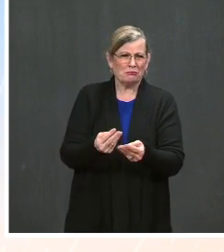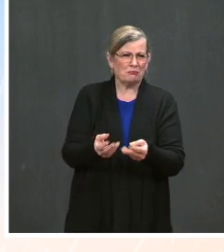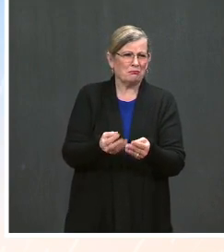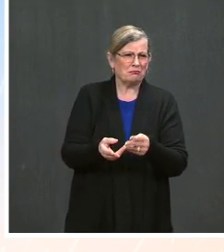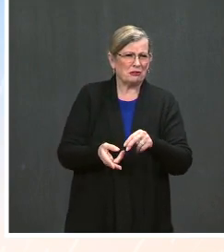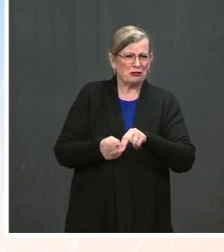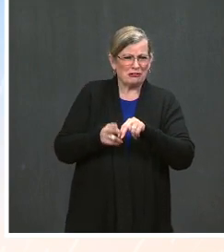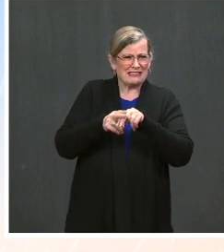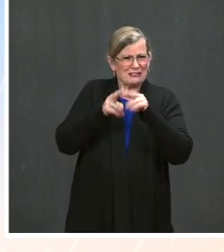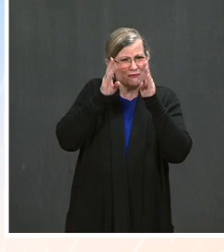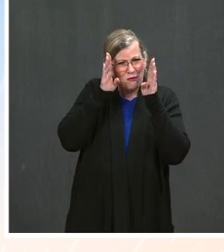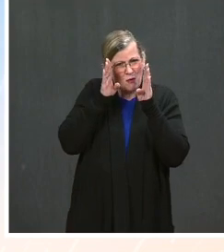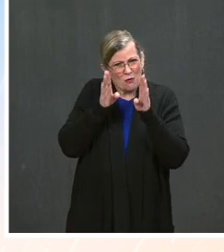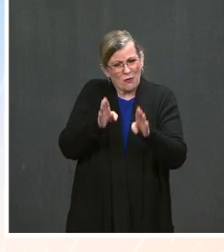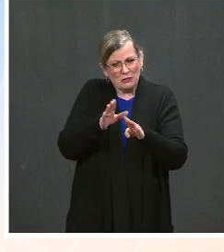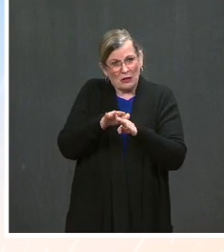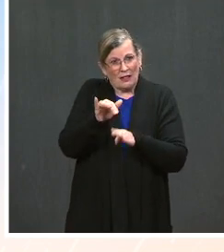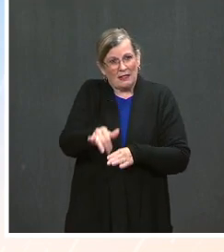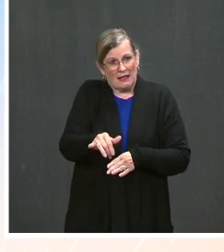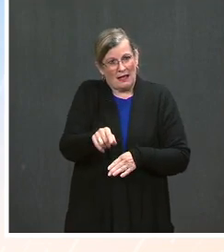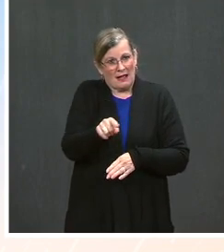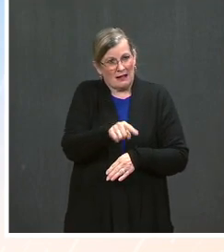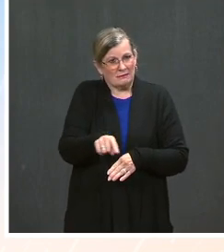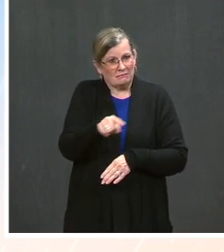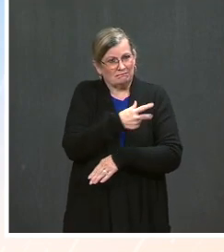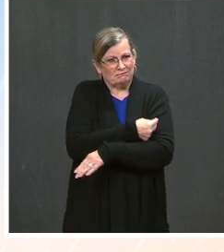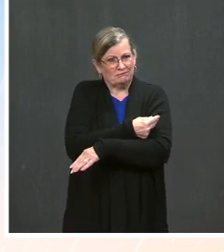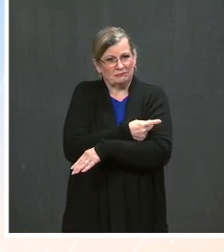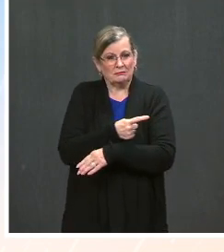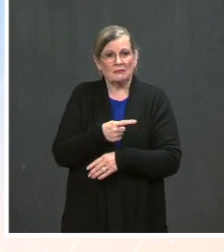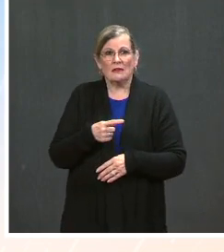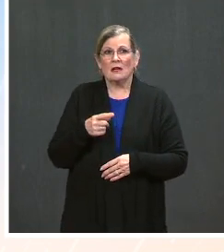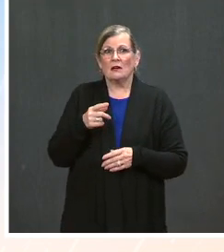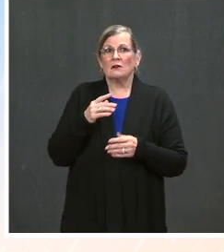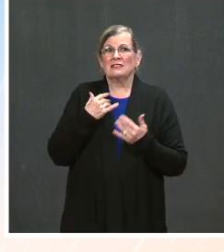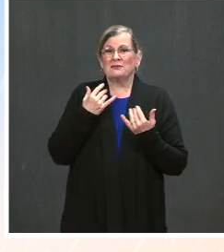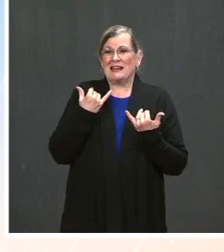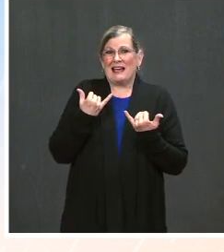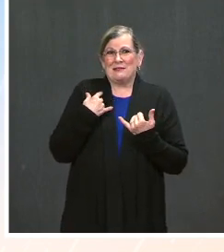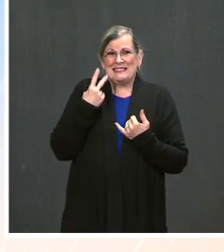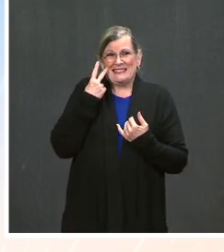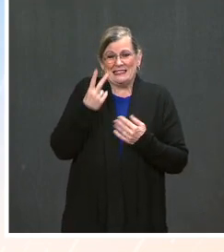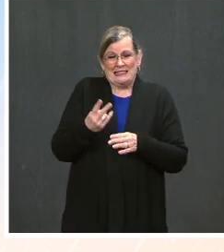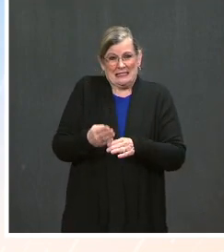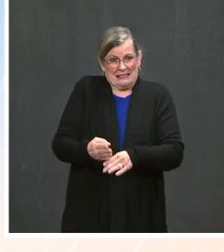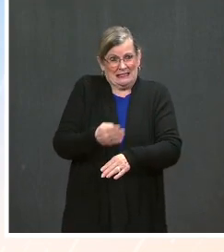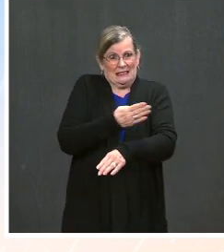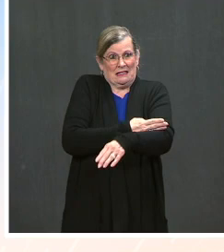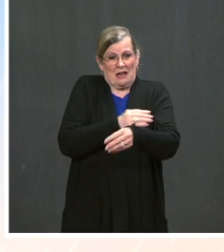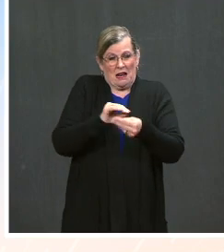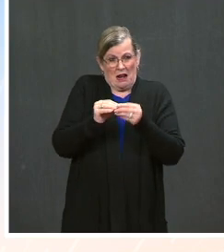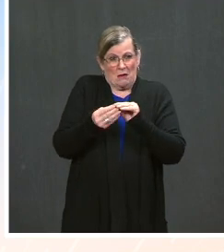that are going out to states, which we saw a dramatic increase in that. And we're also working with local mayors, business owners,